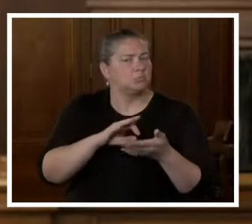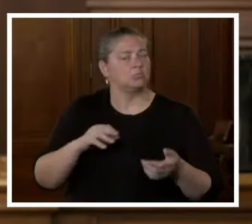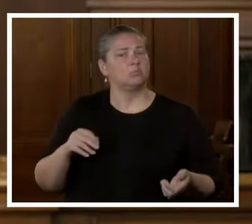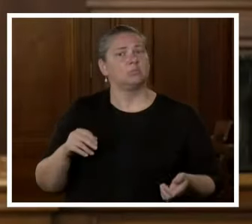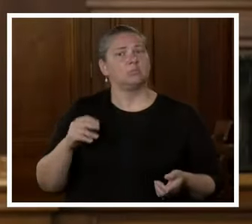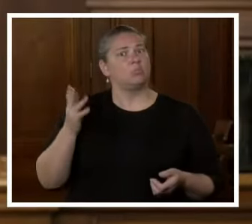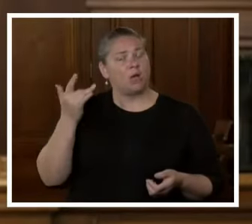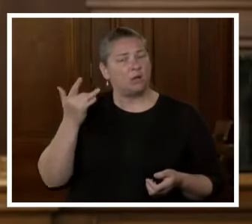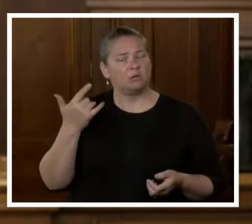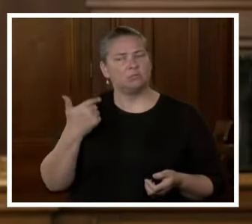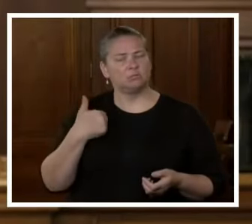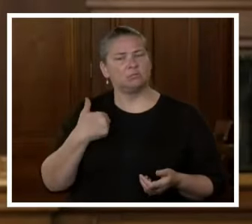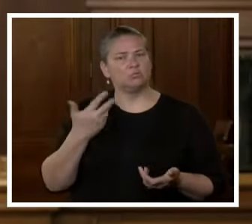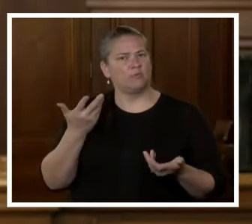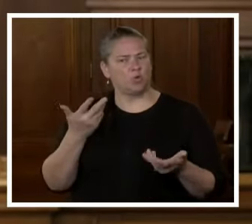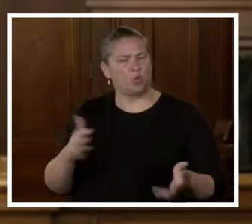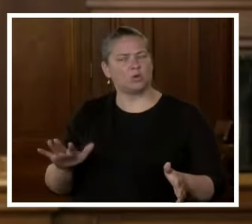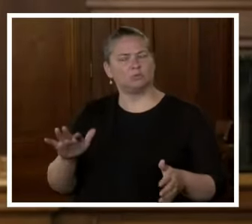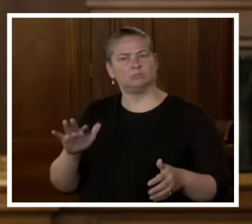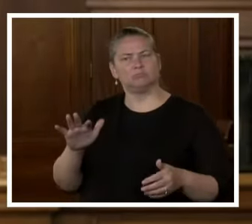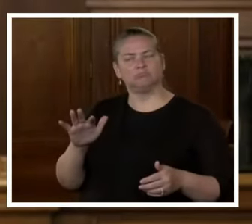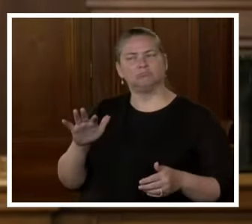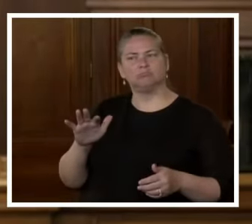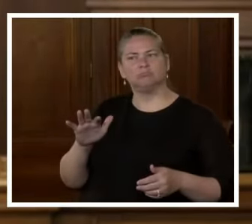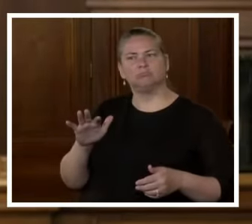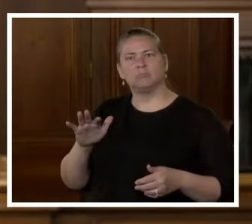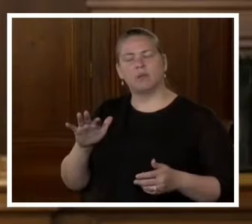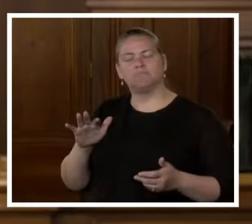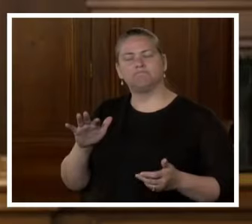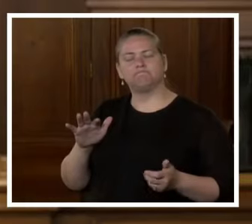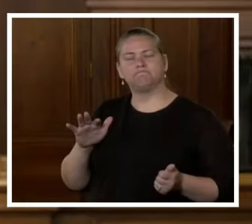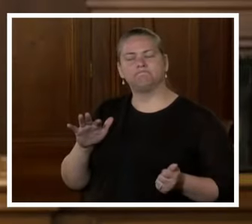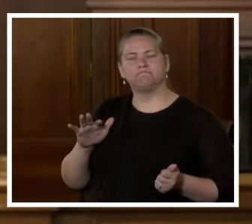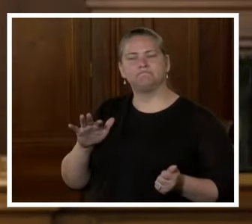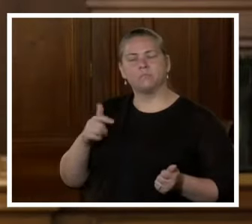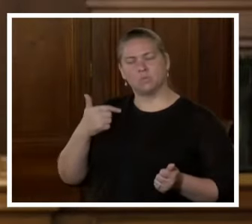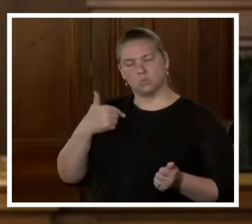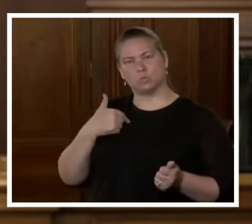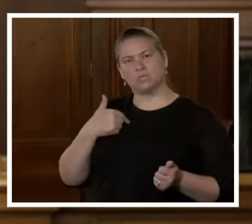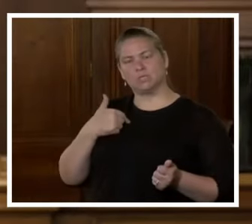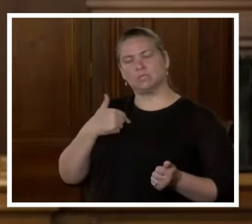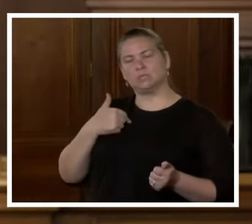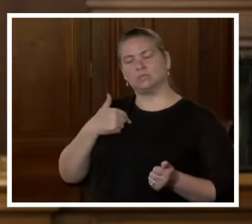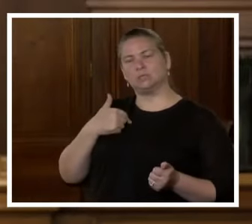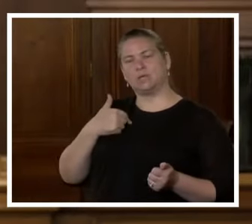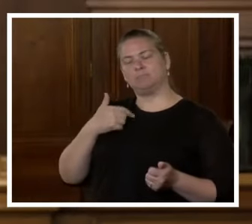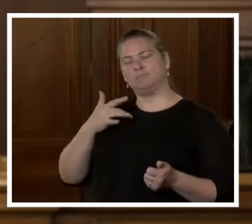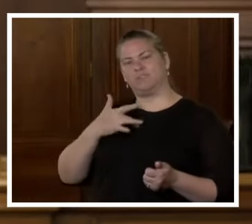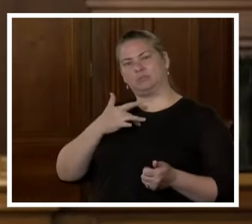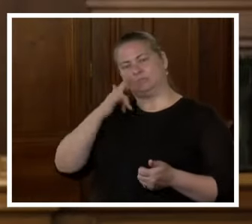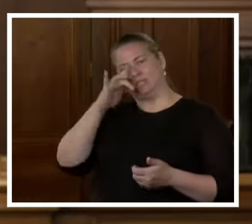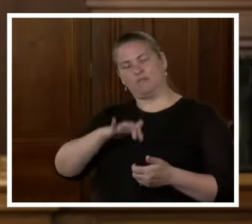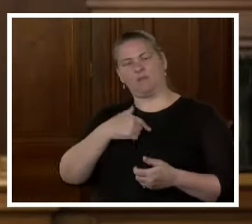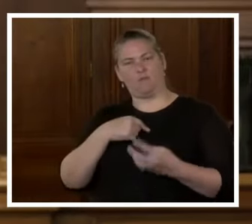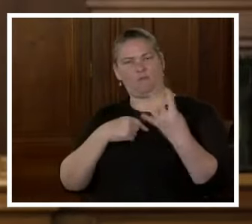AND AGAIN I MAY HAVE SOME INFORMATION ON THE MATCHING